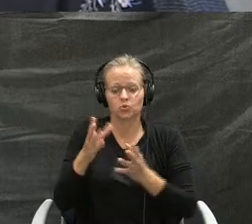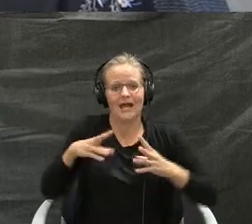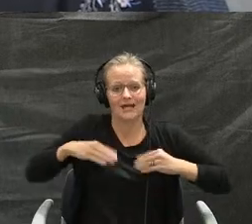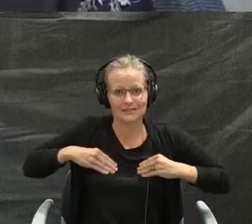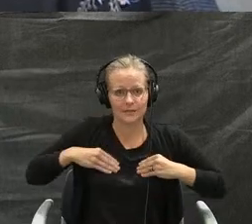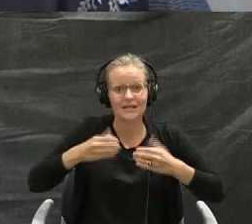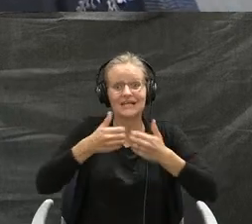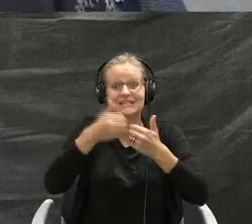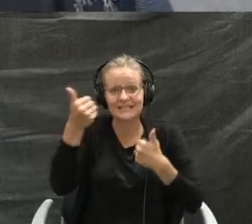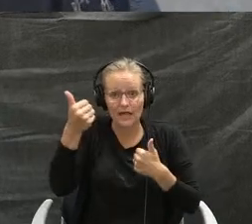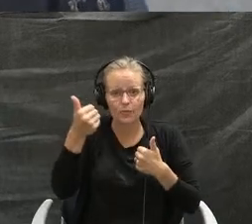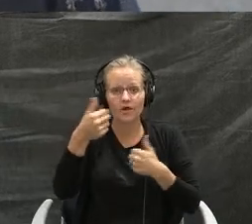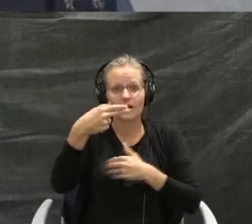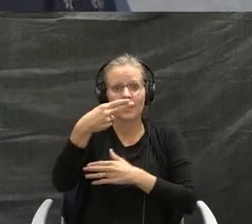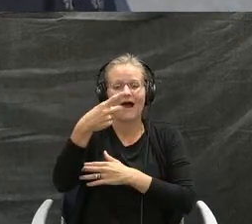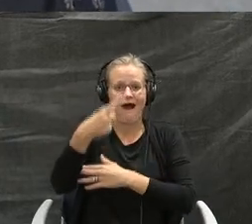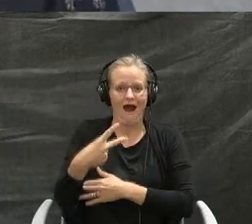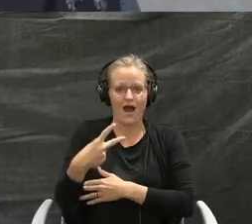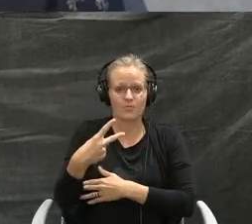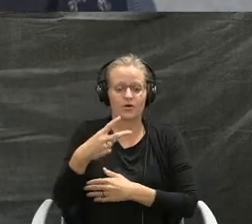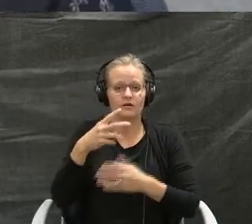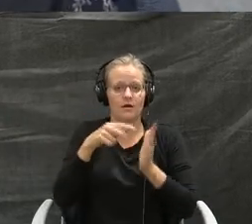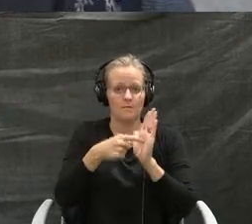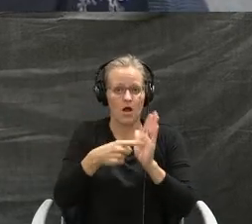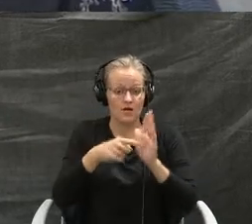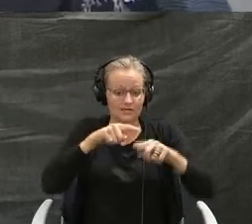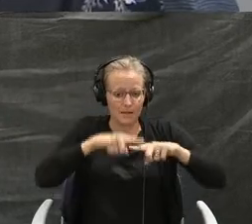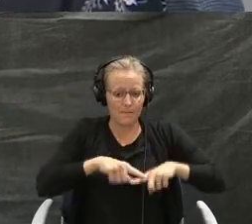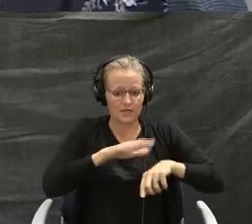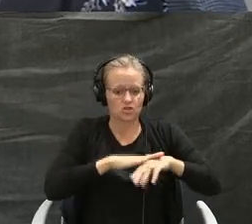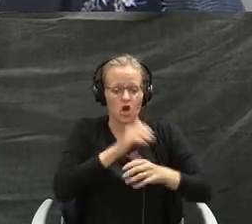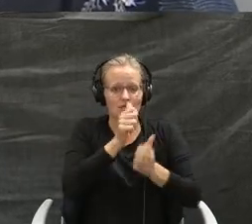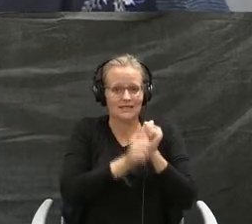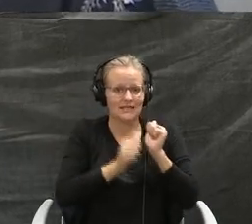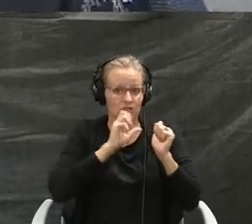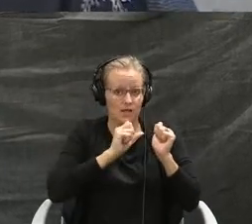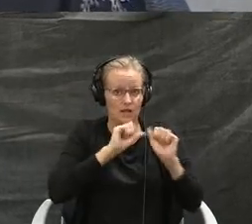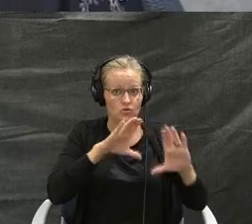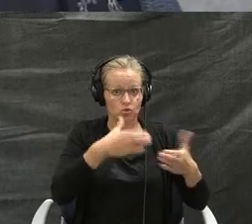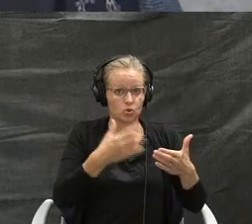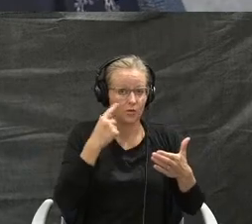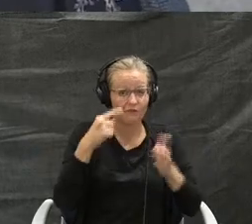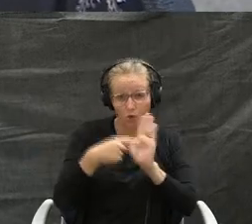based on what would work best for each group. For middle school, here are my thoughts.